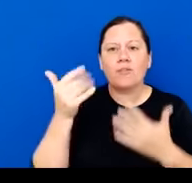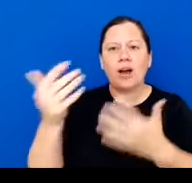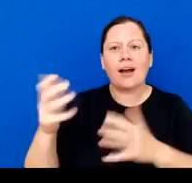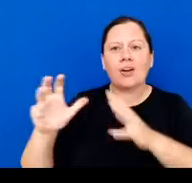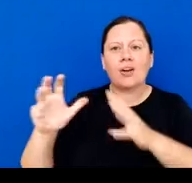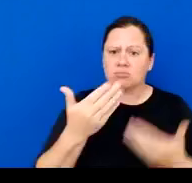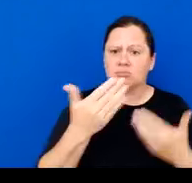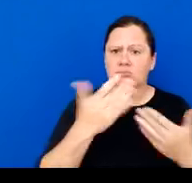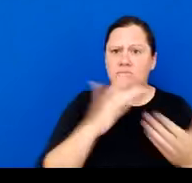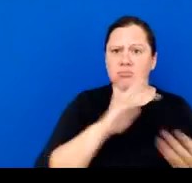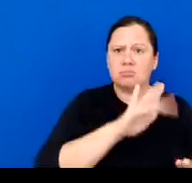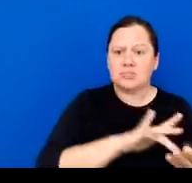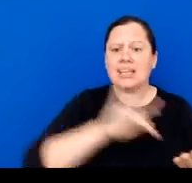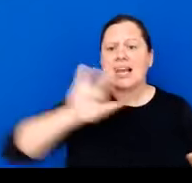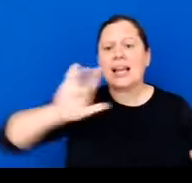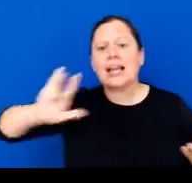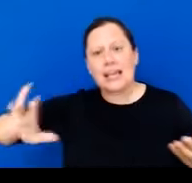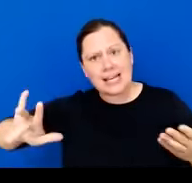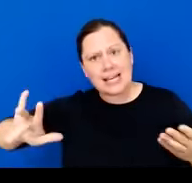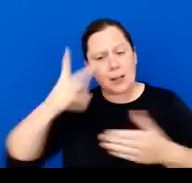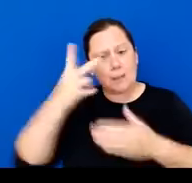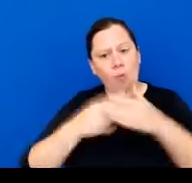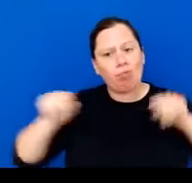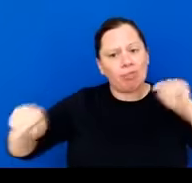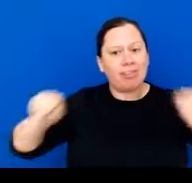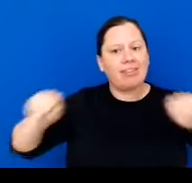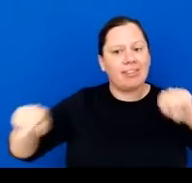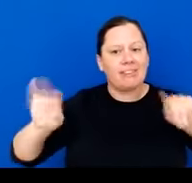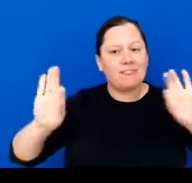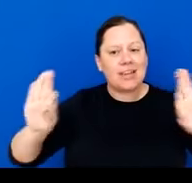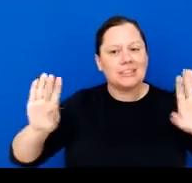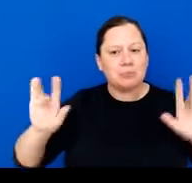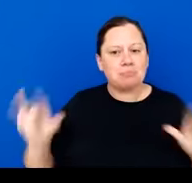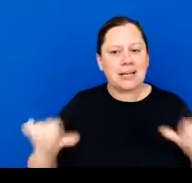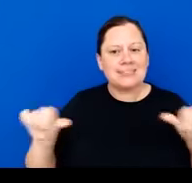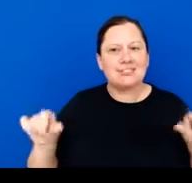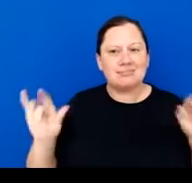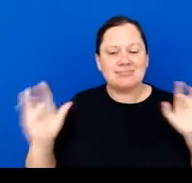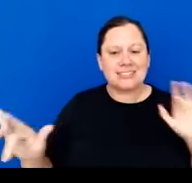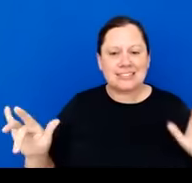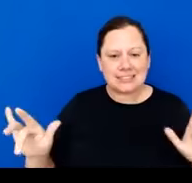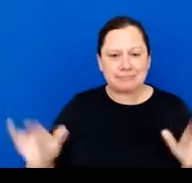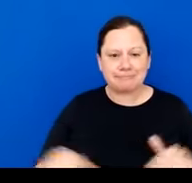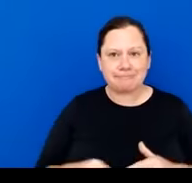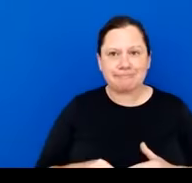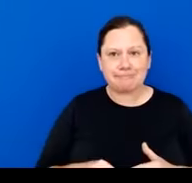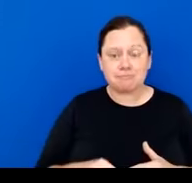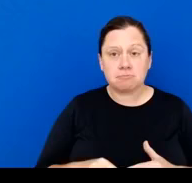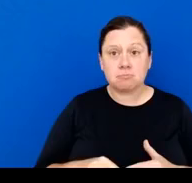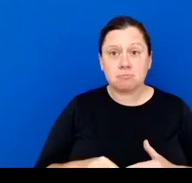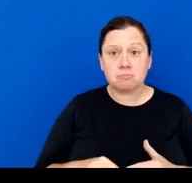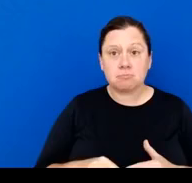was about the unburned fuels within the fire perimeter up on the north northeast corner of the fire um and if there were any concerns to the